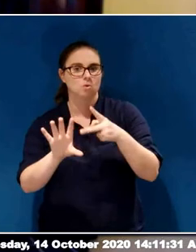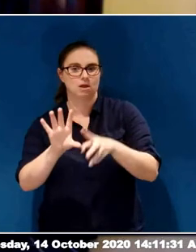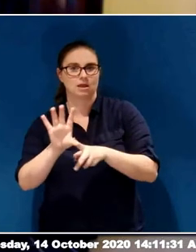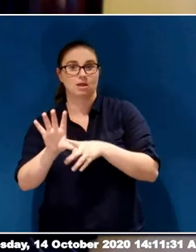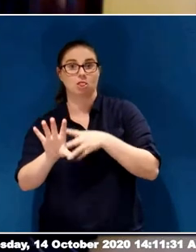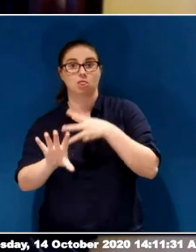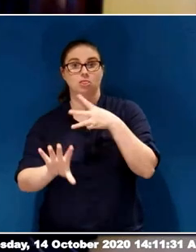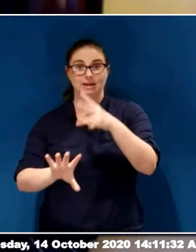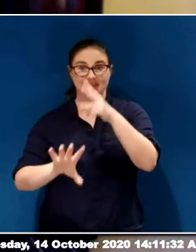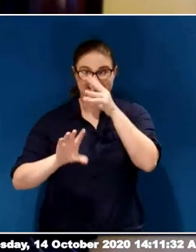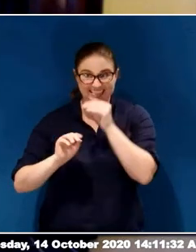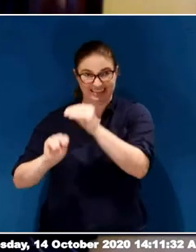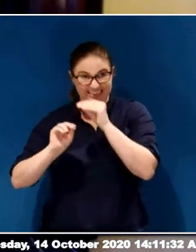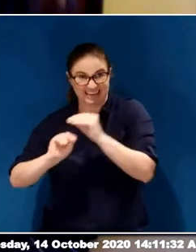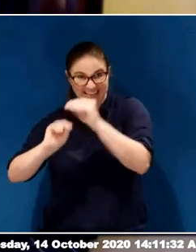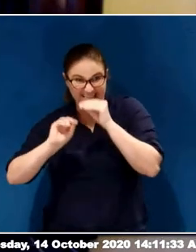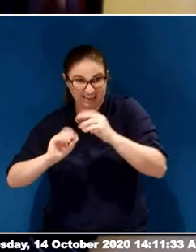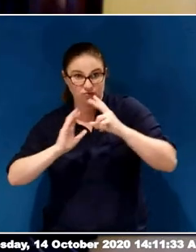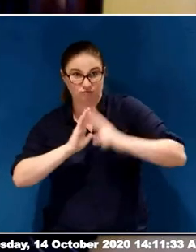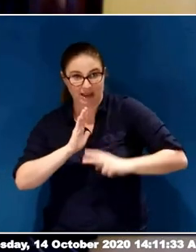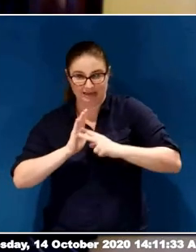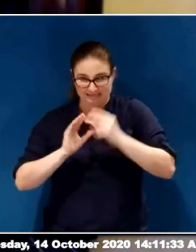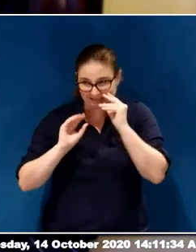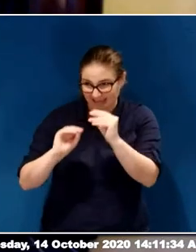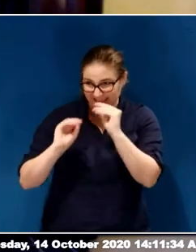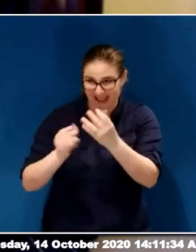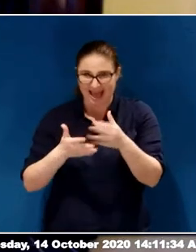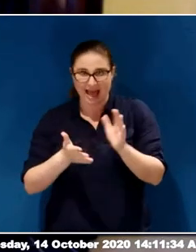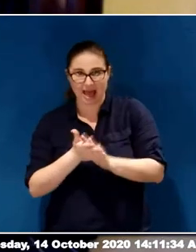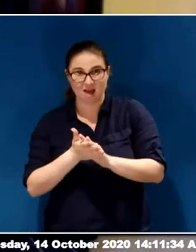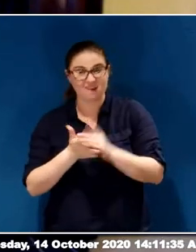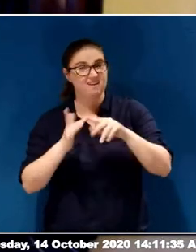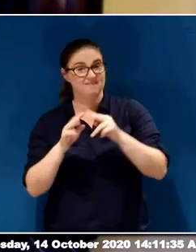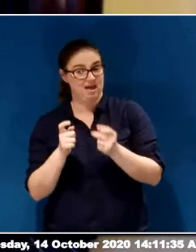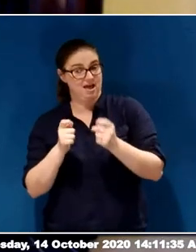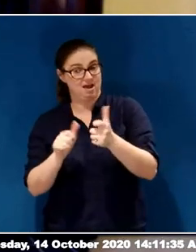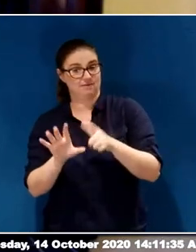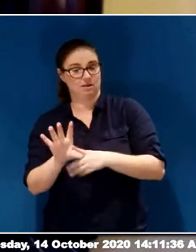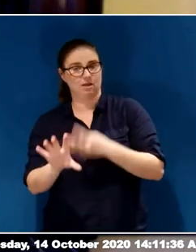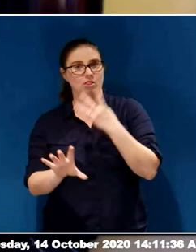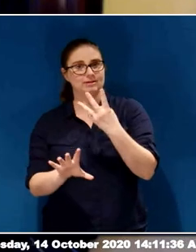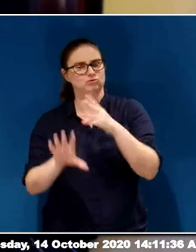schooling and can ultimately become school failure without timely intervention.